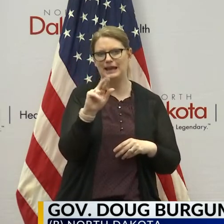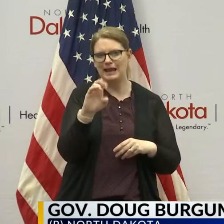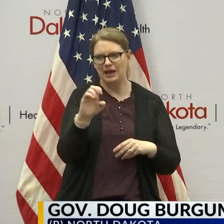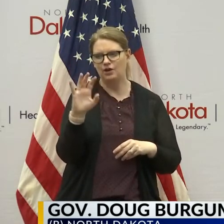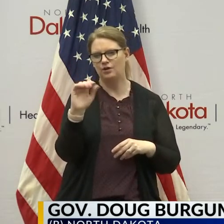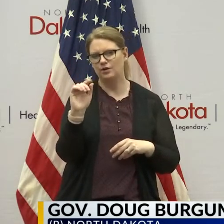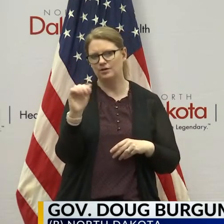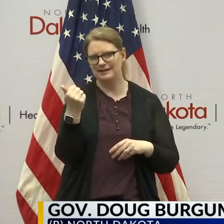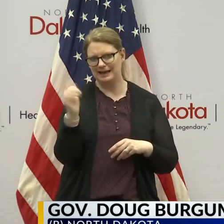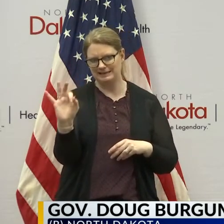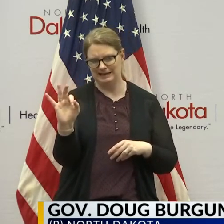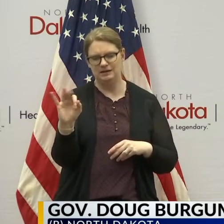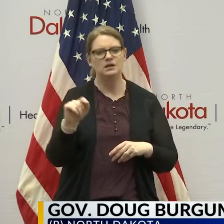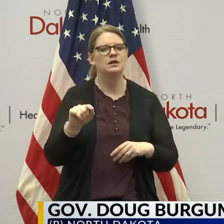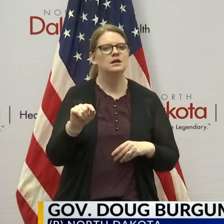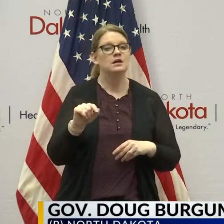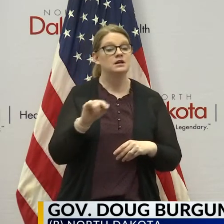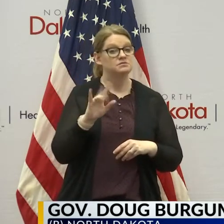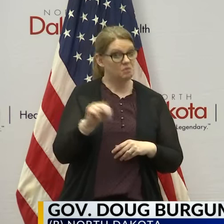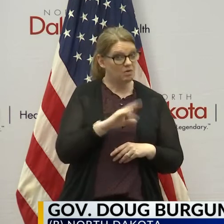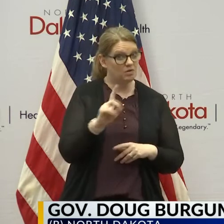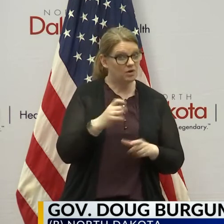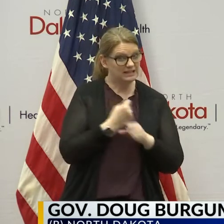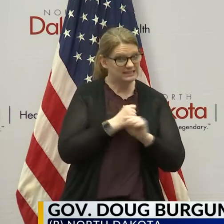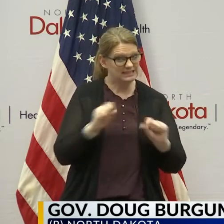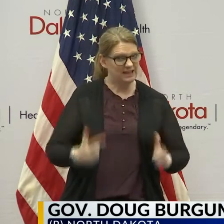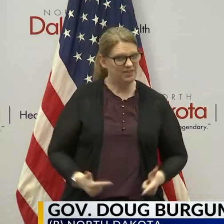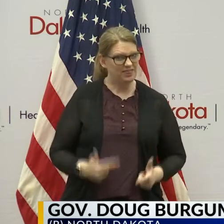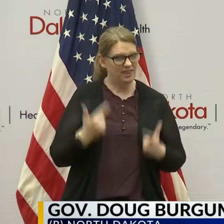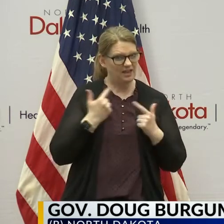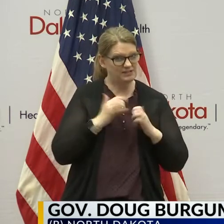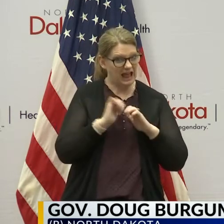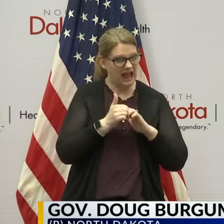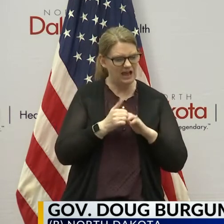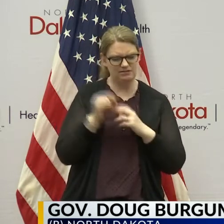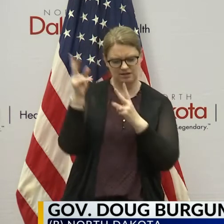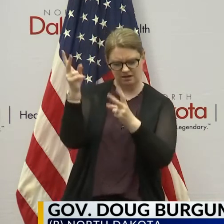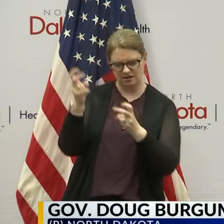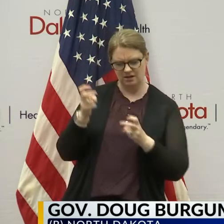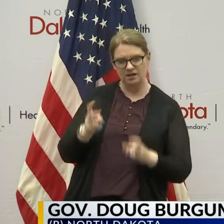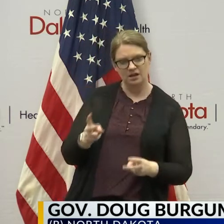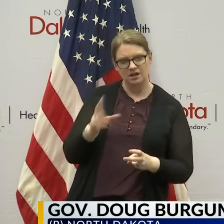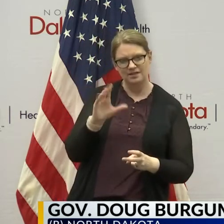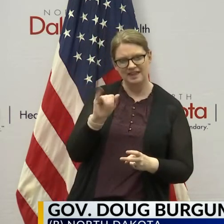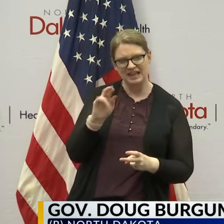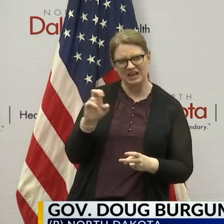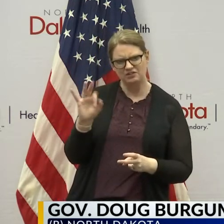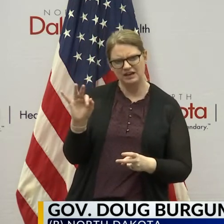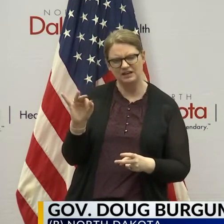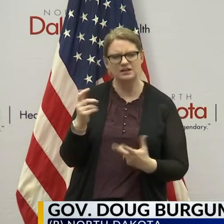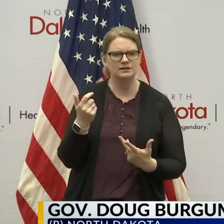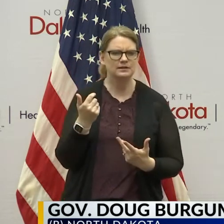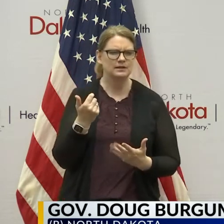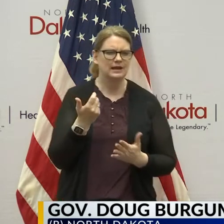50 TODAY THERE WAS A NEW APPROVAL FOR THE APPLE APP STORE CALLED KAREN 19.